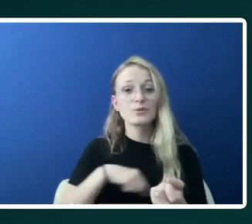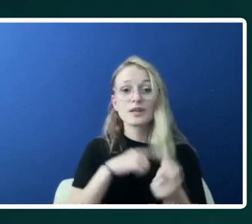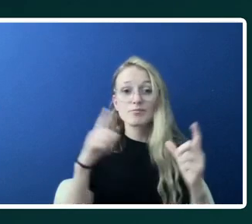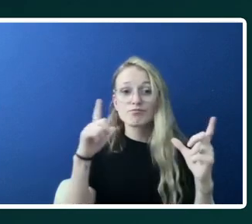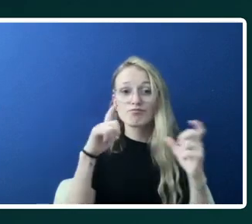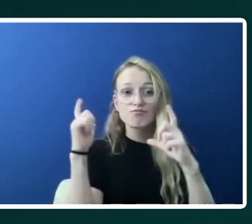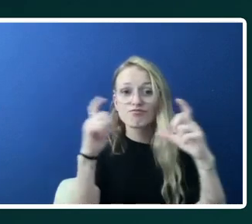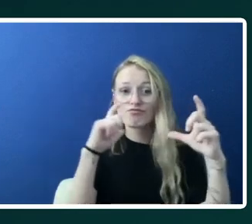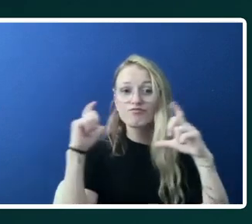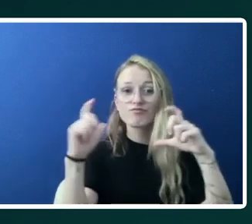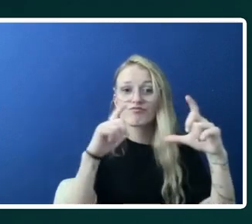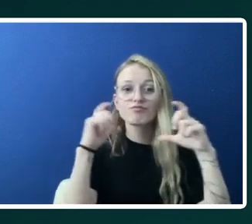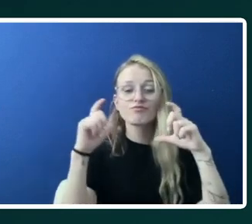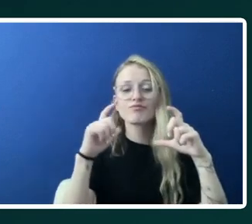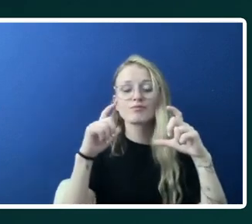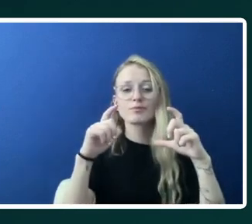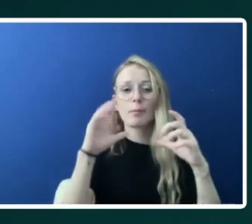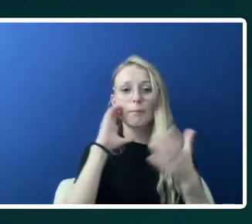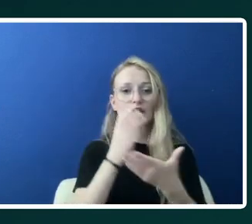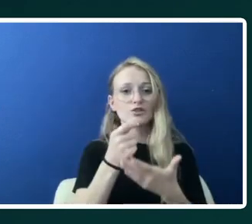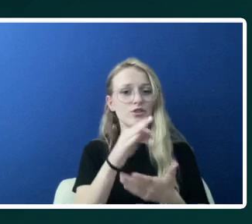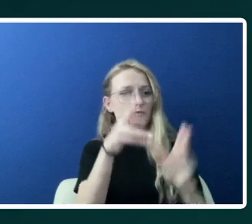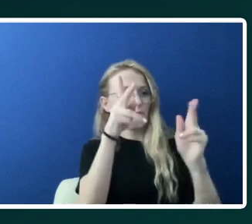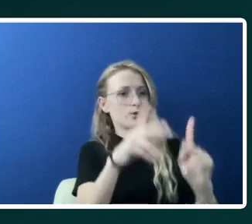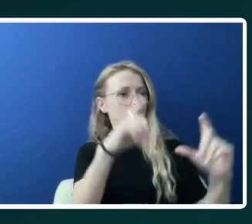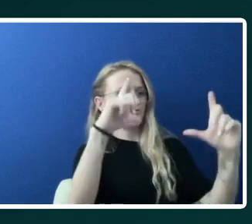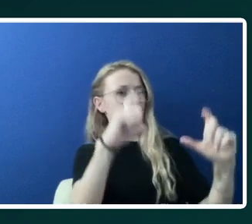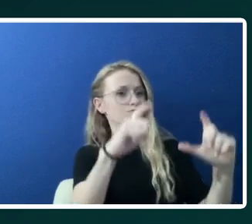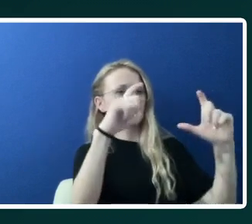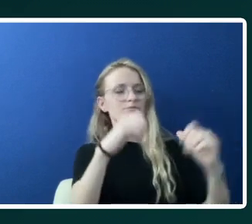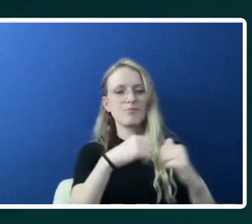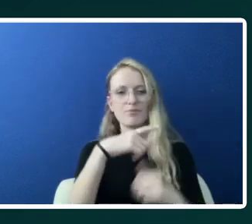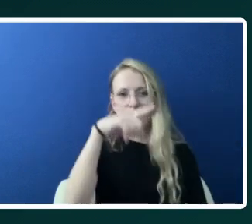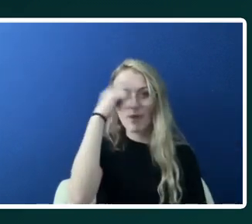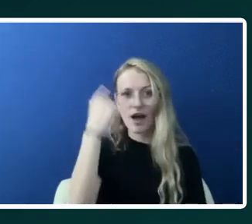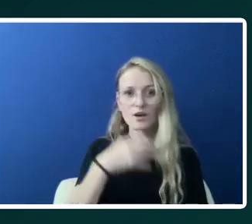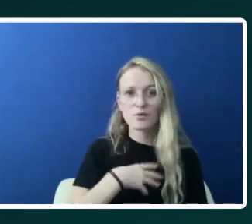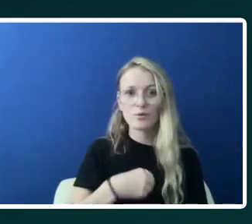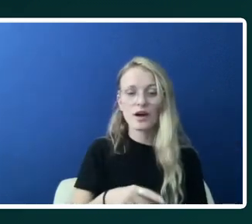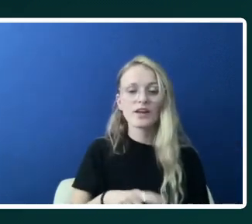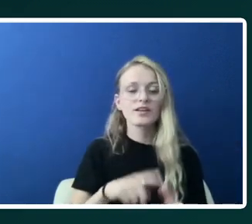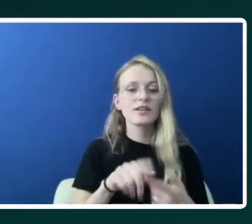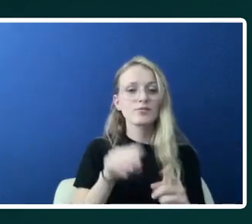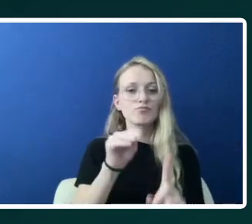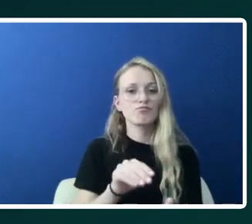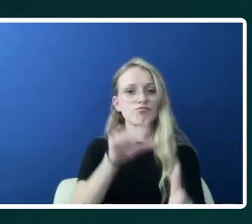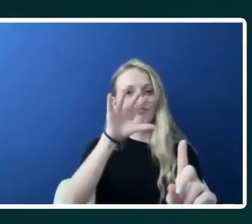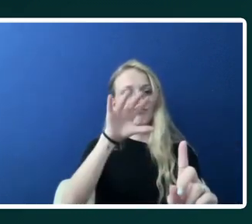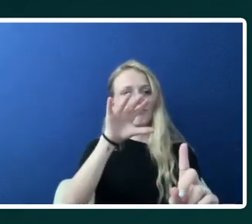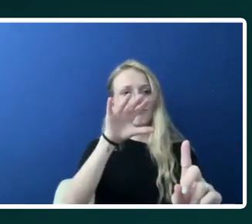of each participant and then projected the image onto paper so that participants could trace the